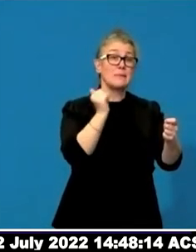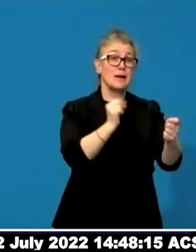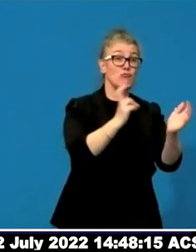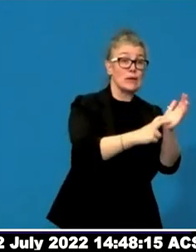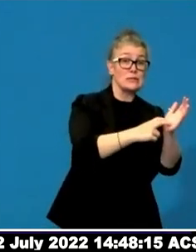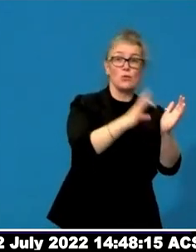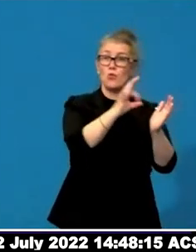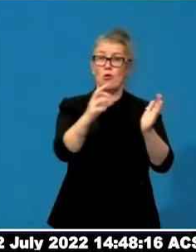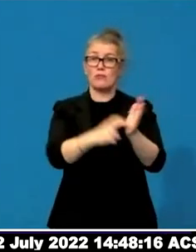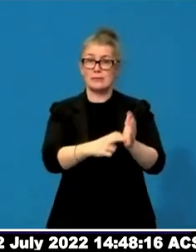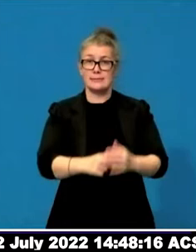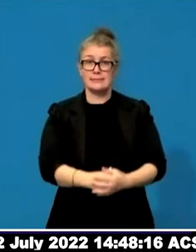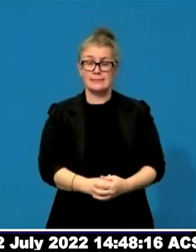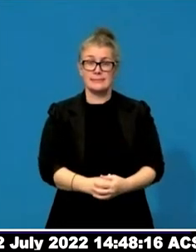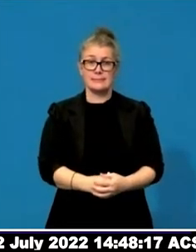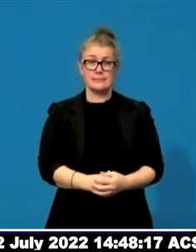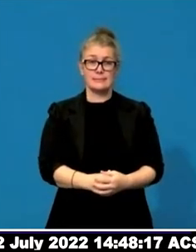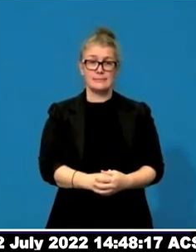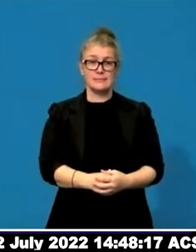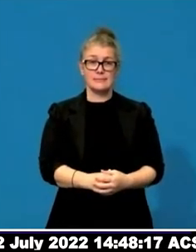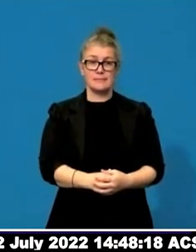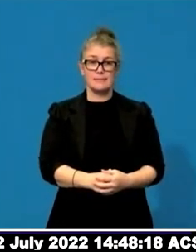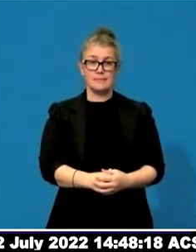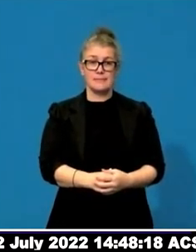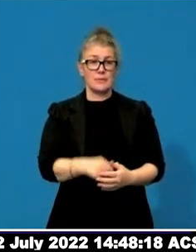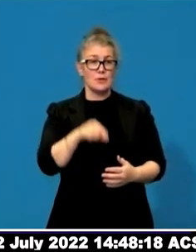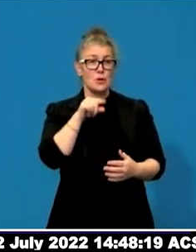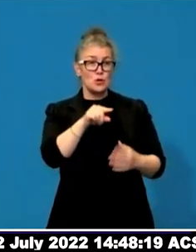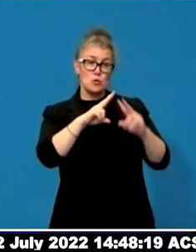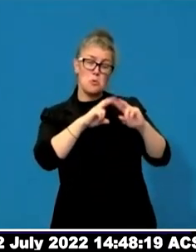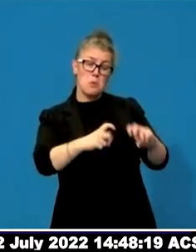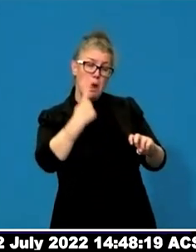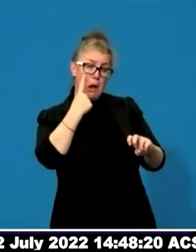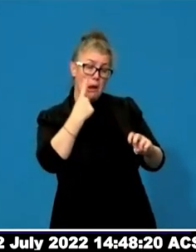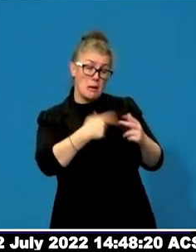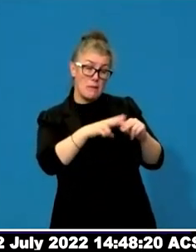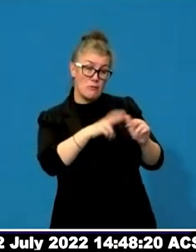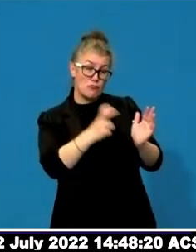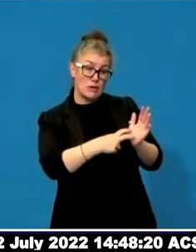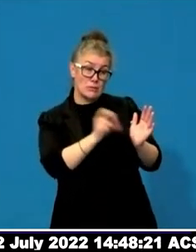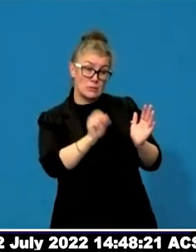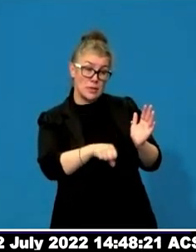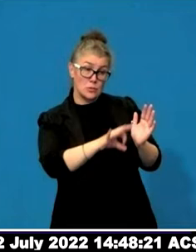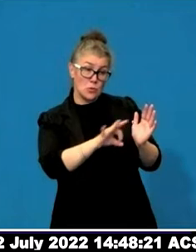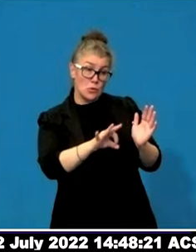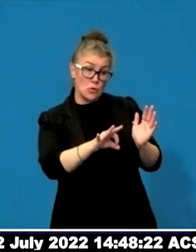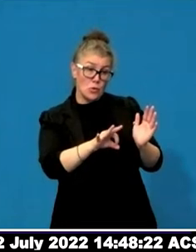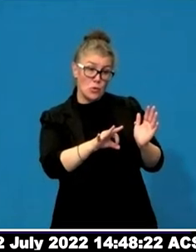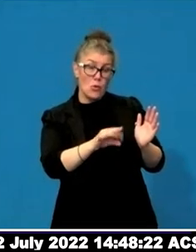You, as I understand it, initially explored registration. Correct. What made you decide not to pursue that?